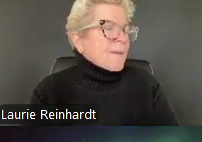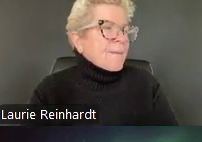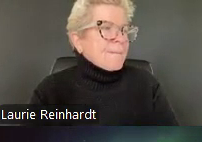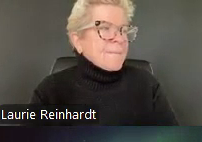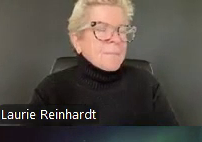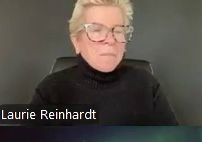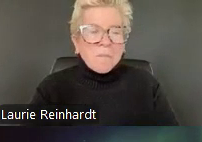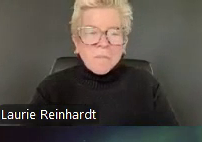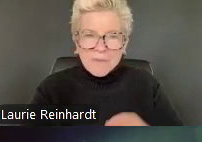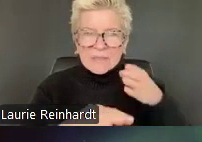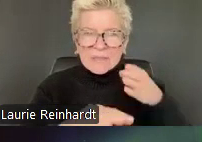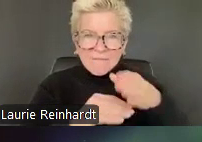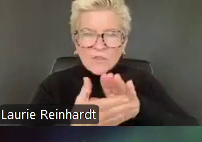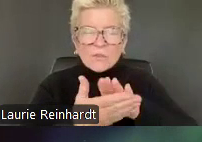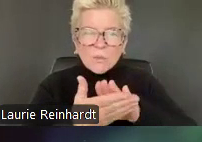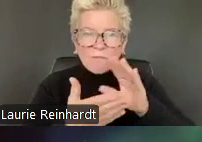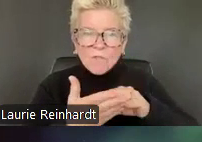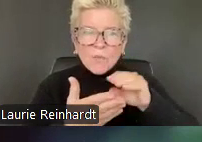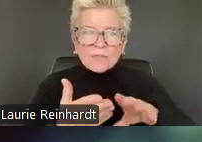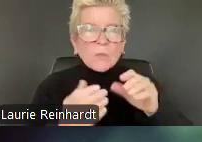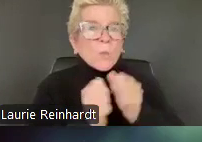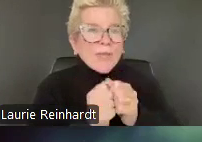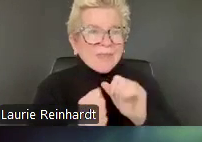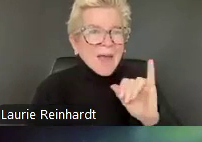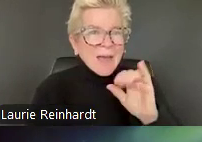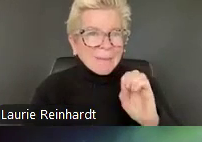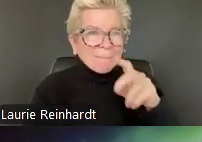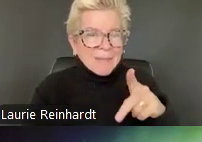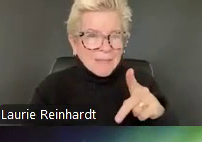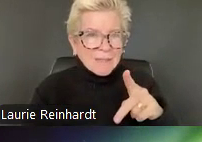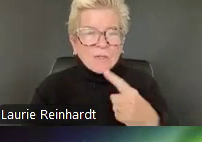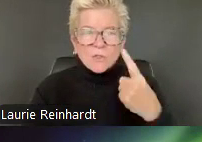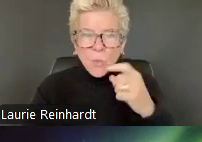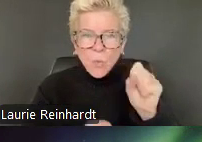post School outcomes for students who have IEPs. And so one year after a student who